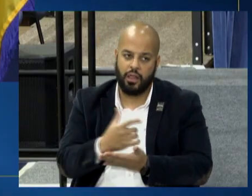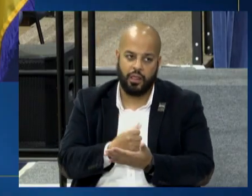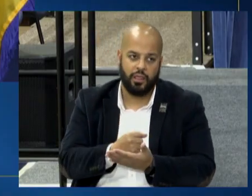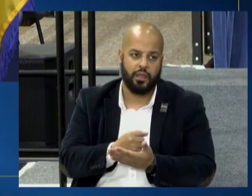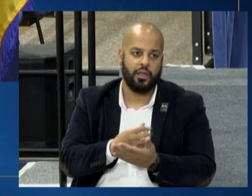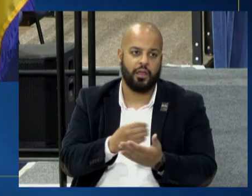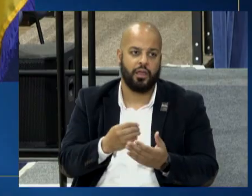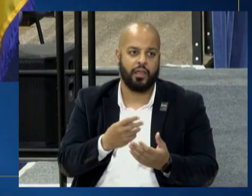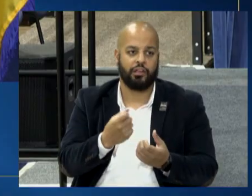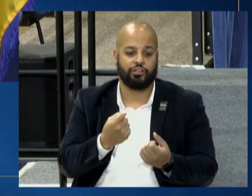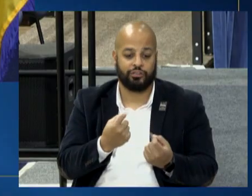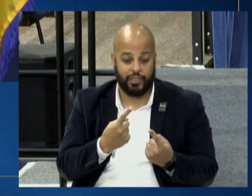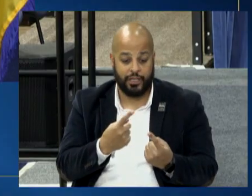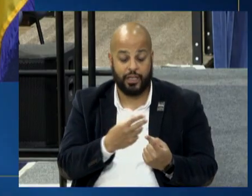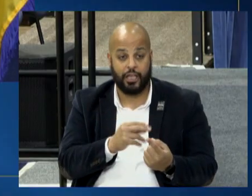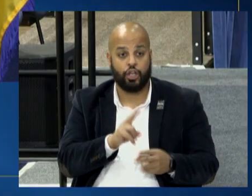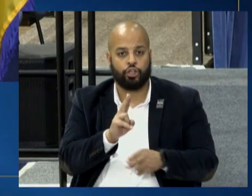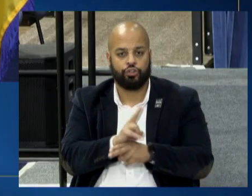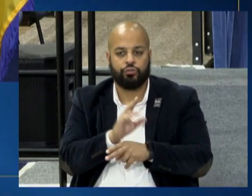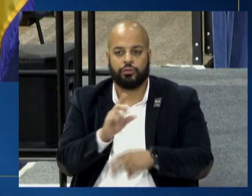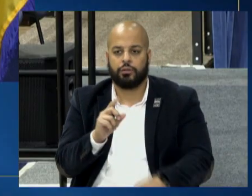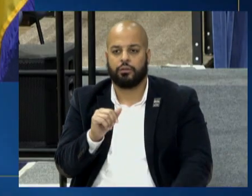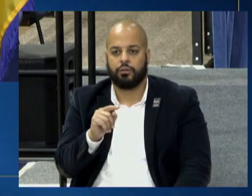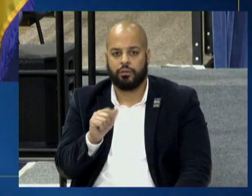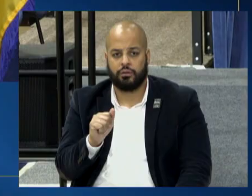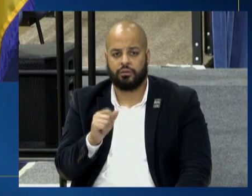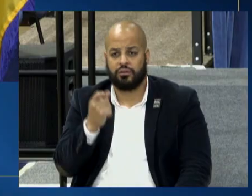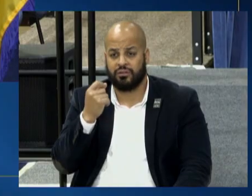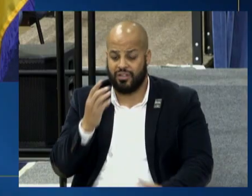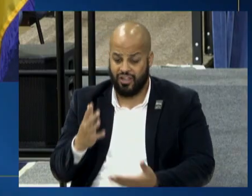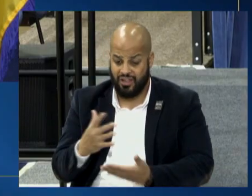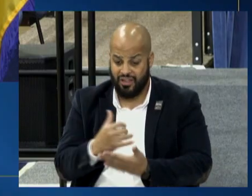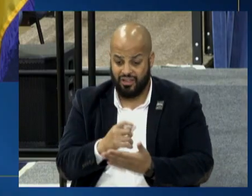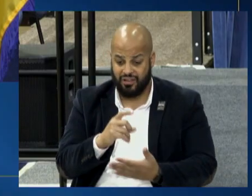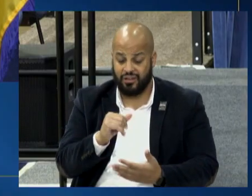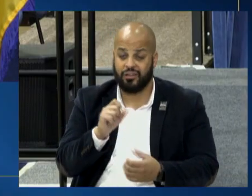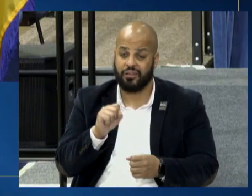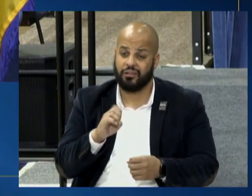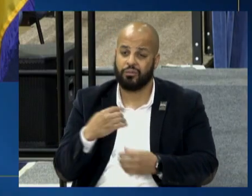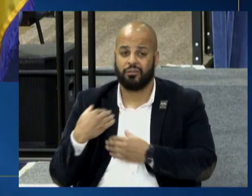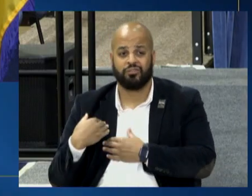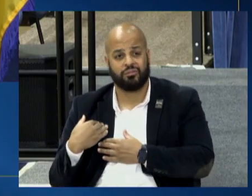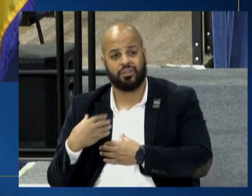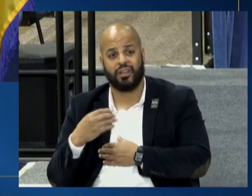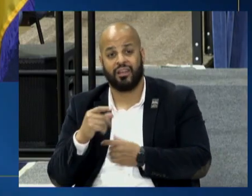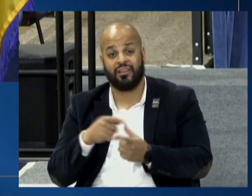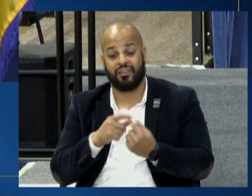and using data. Collecting data can be burdensome. And transforming data into something that is,